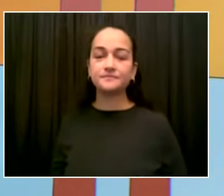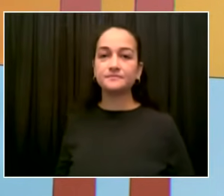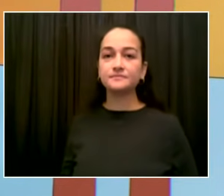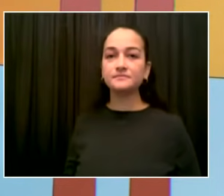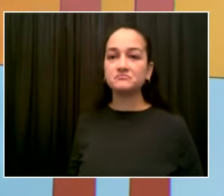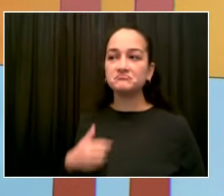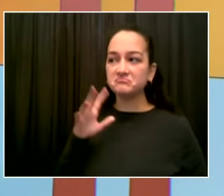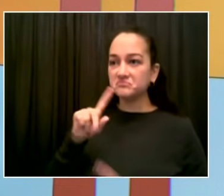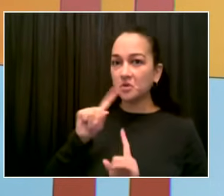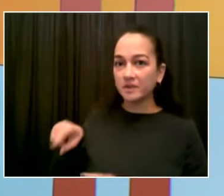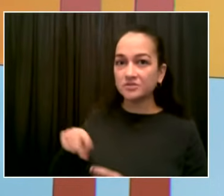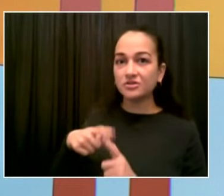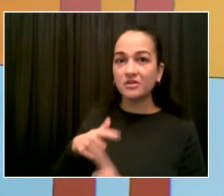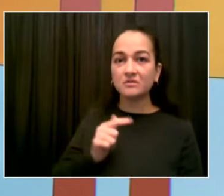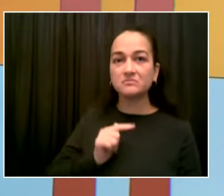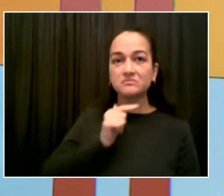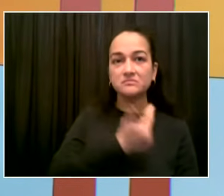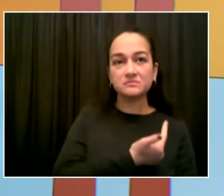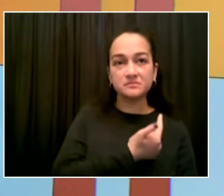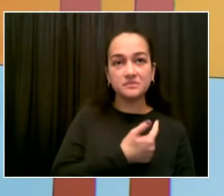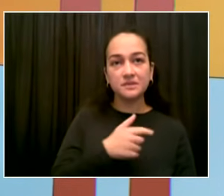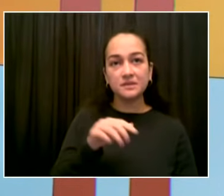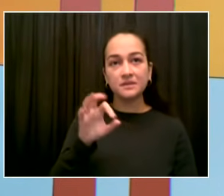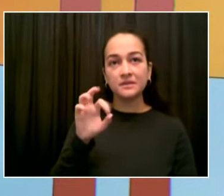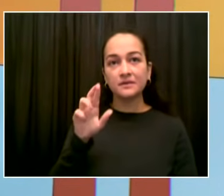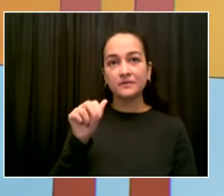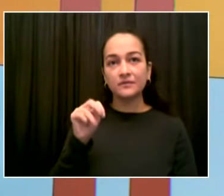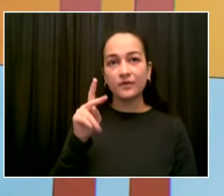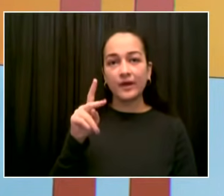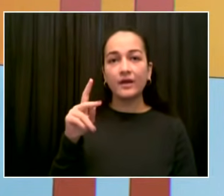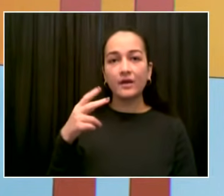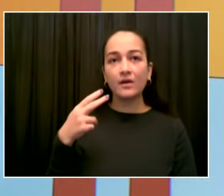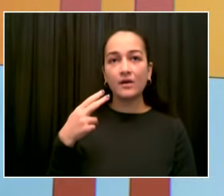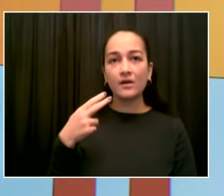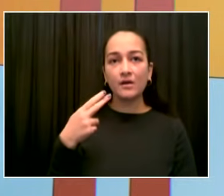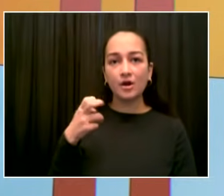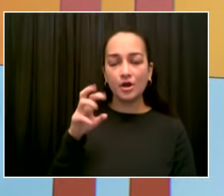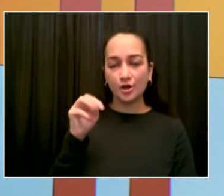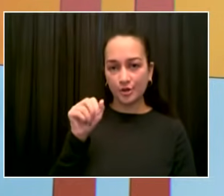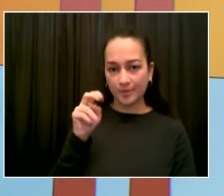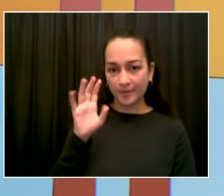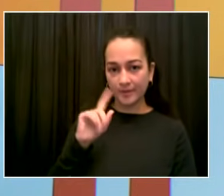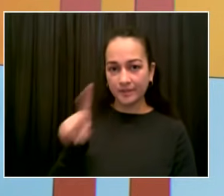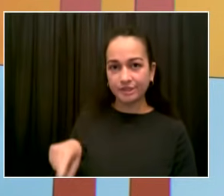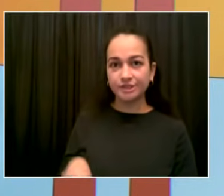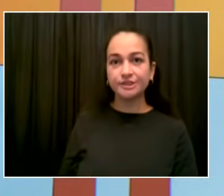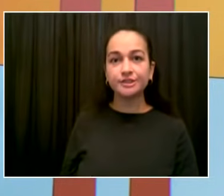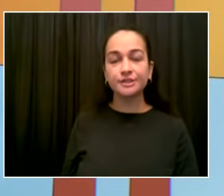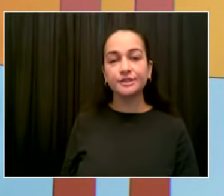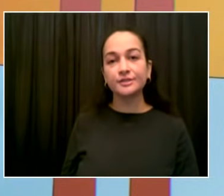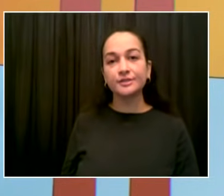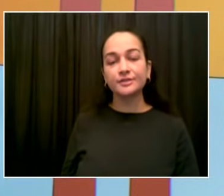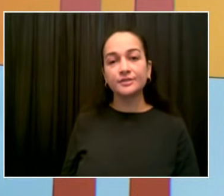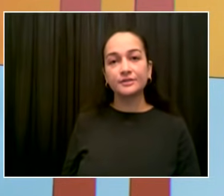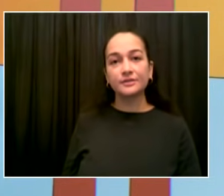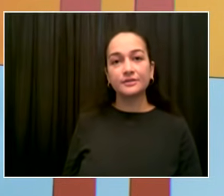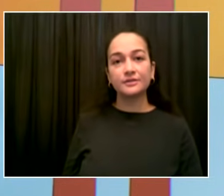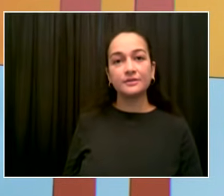THIS WORK. BUT I'LL SAY TO YOU,AM ADAN, WE'VE PROVEN IT COU LDBE DONE ON A BIG SCALE.